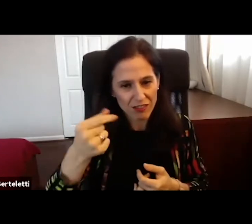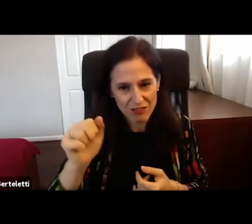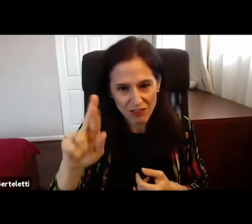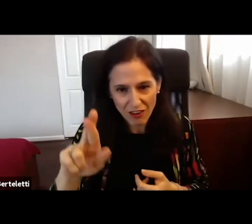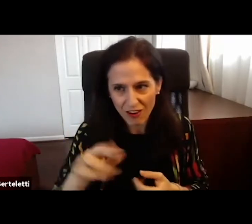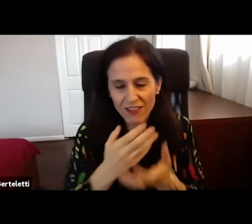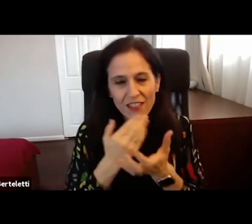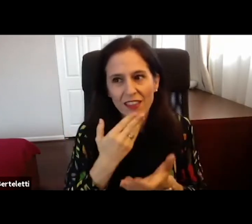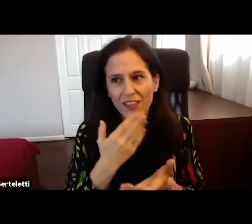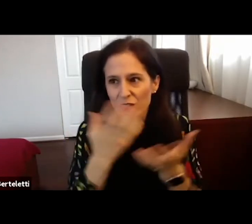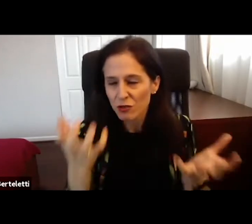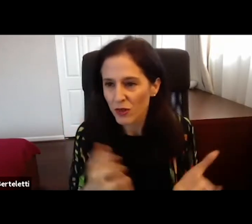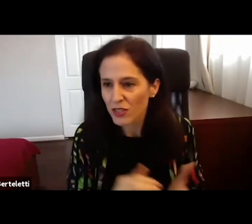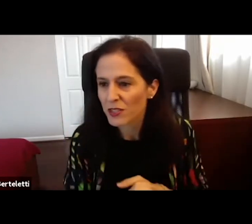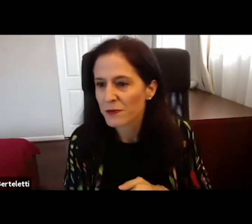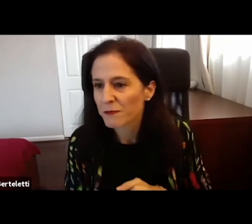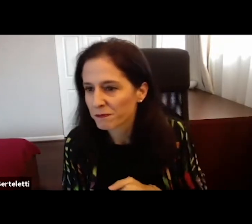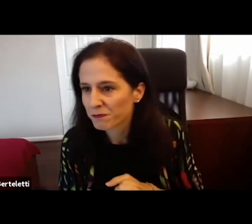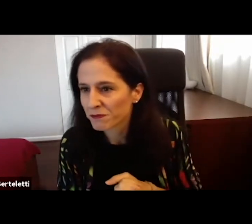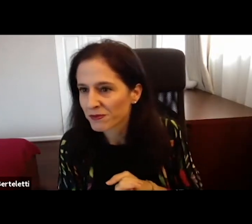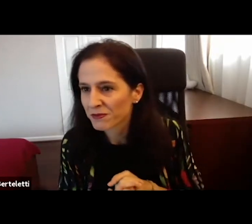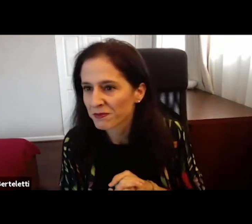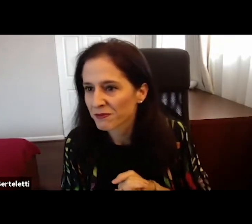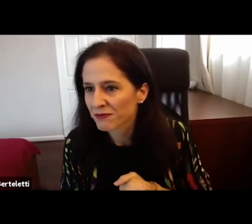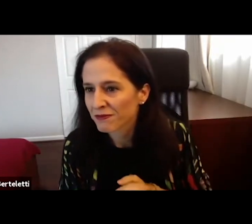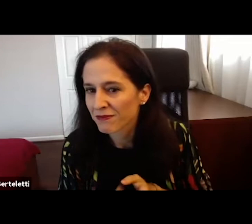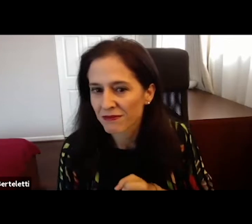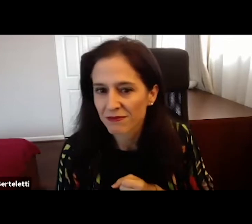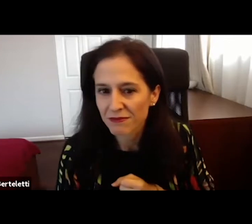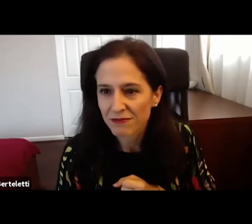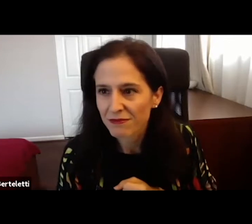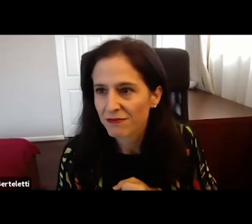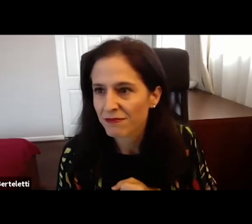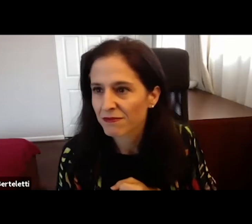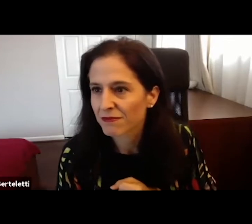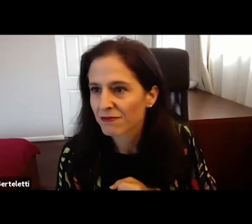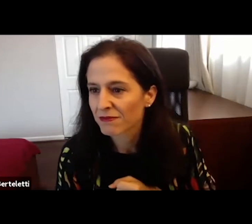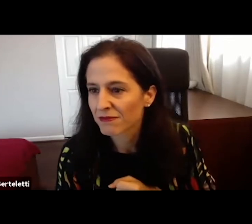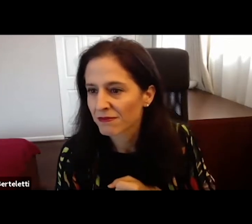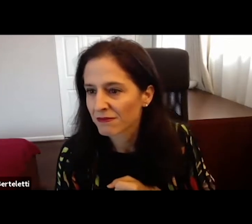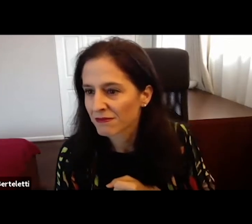again thank you all for joining us for this lecture by dr mark cigar